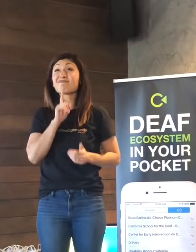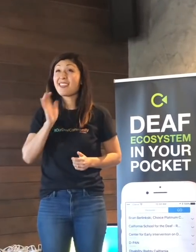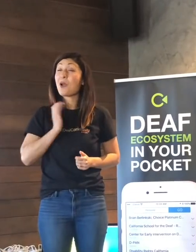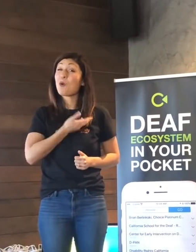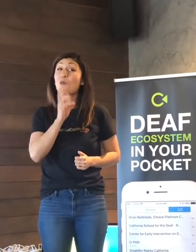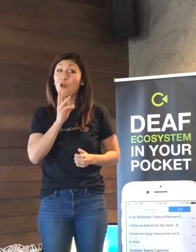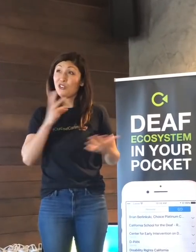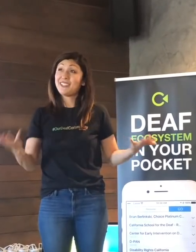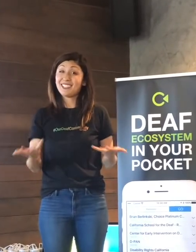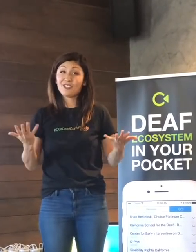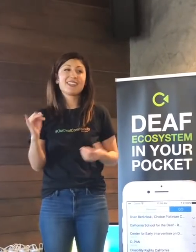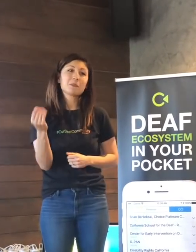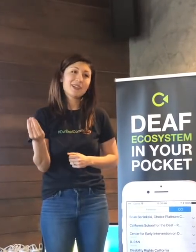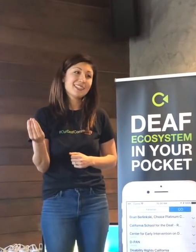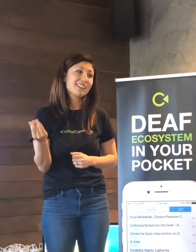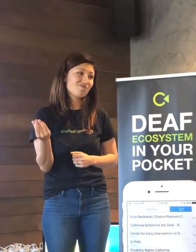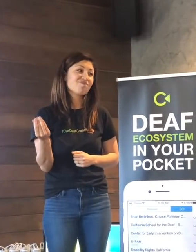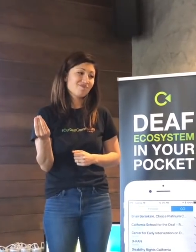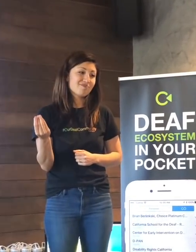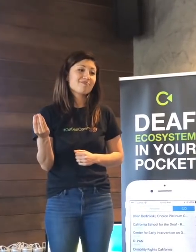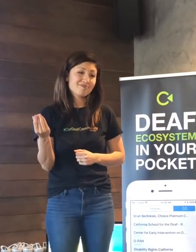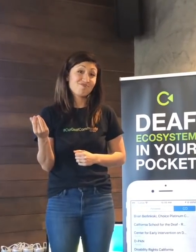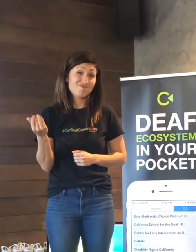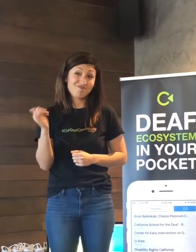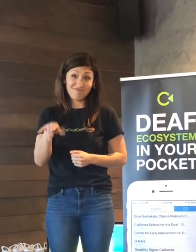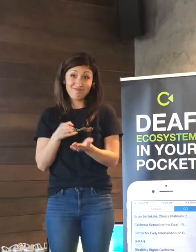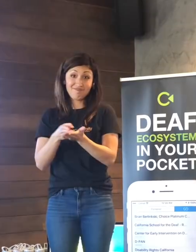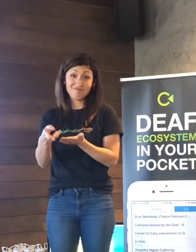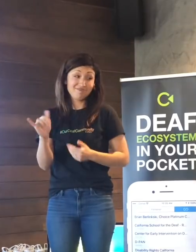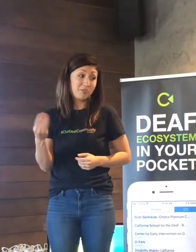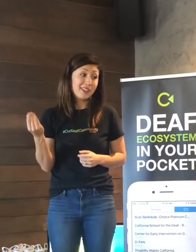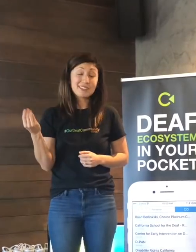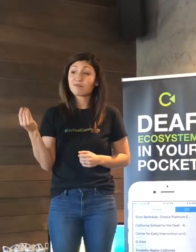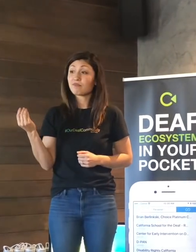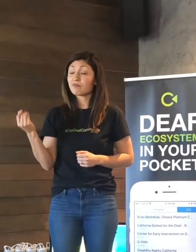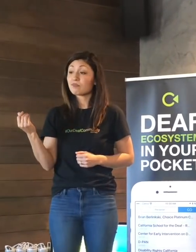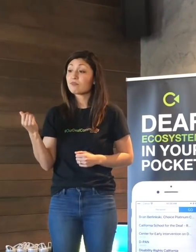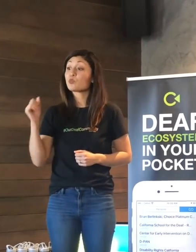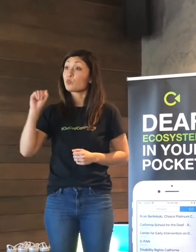Our water here truly is... money. That's the truth, money.